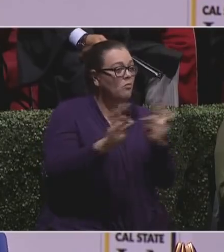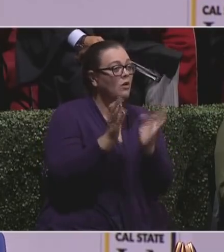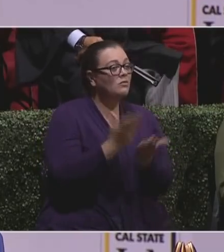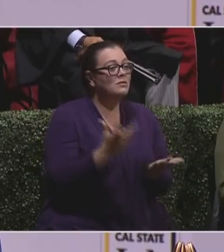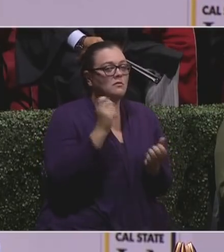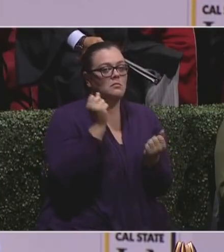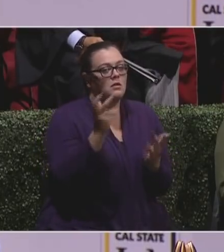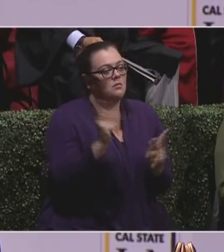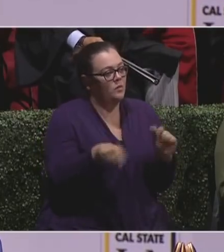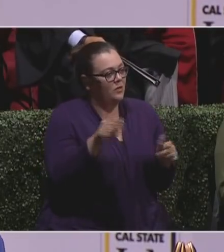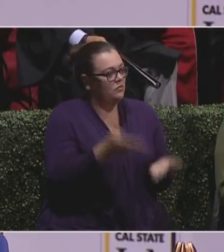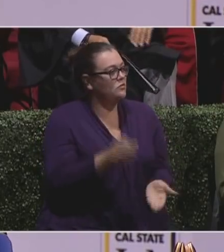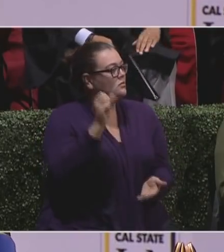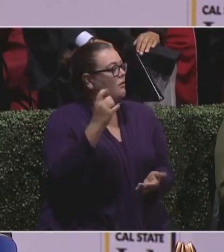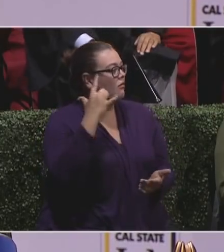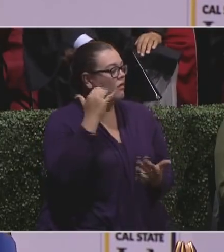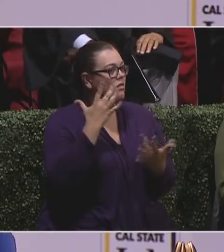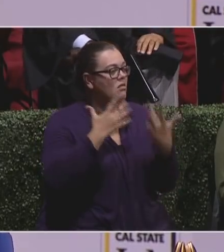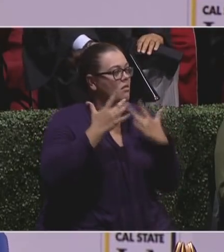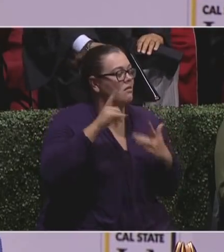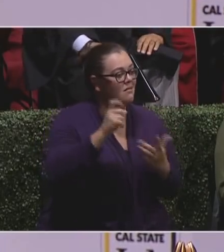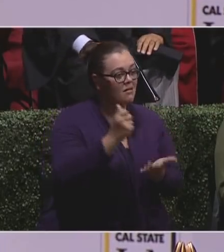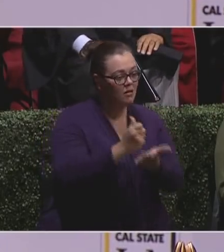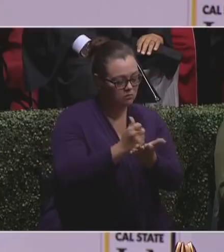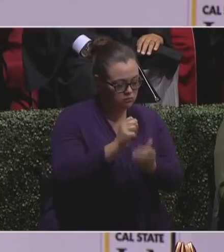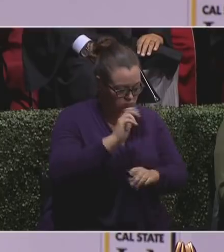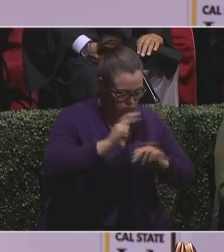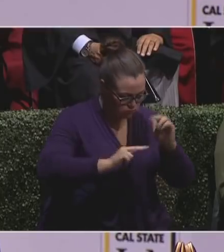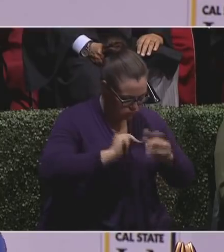ANGELES INTO ONE OF THE LARGEST FEDERALLY FUNDED HEALTH CARE CENTERS IN THE NATION.